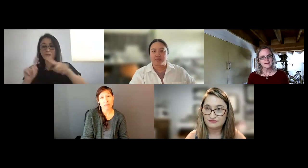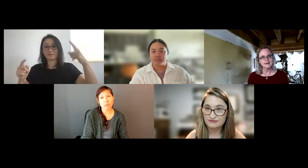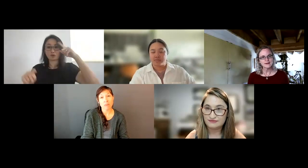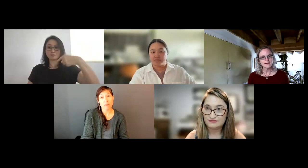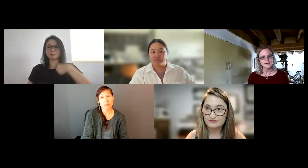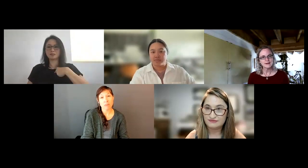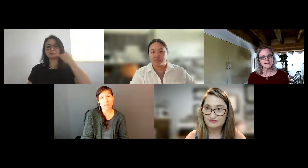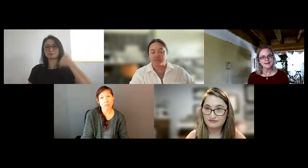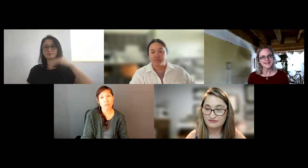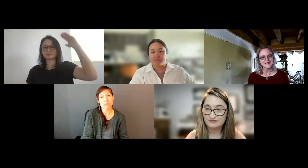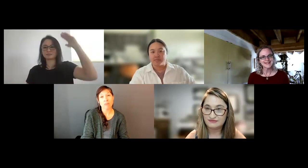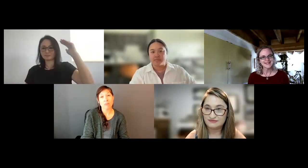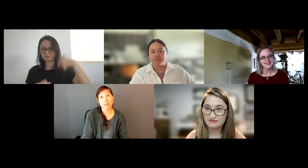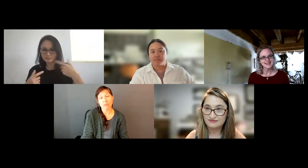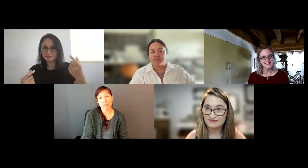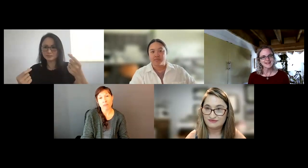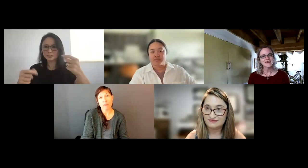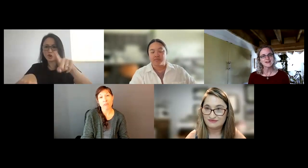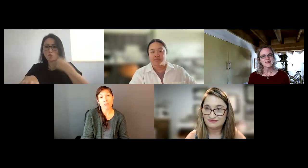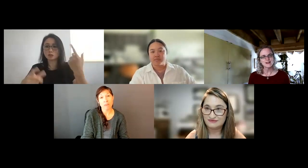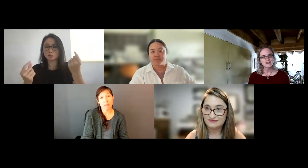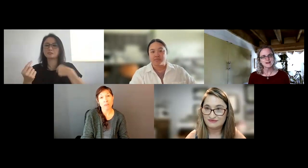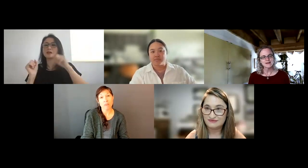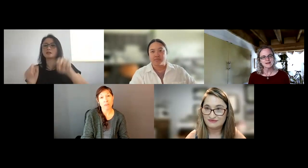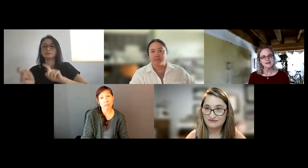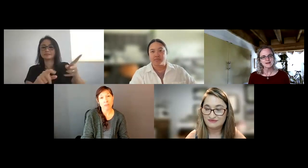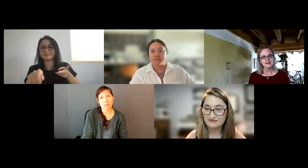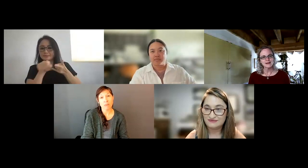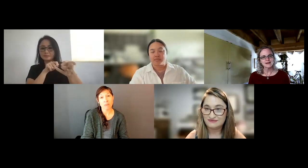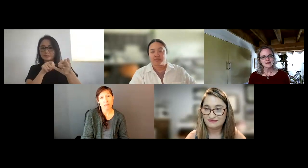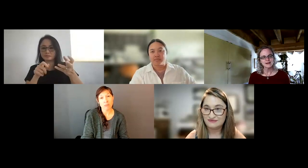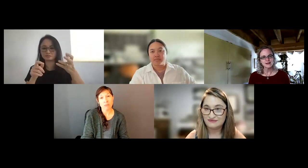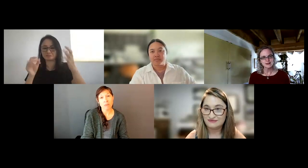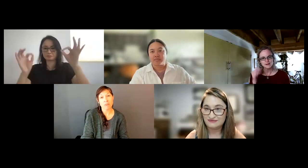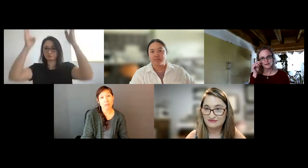in LA might be different size to fit for taller folks. Like me, if it were long, what I would do